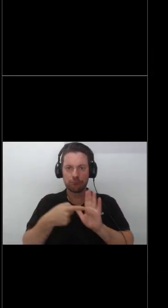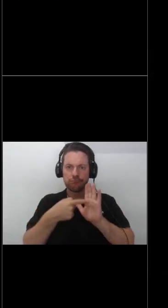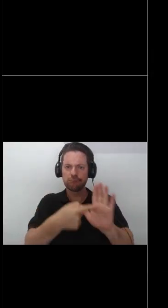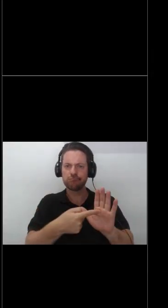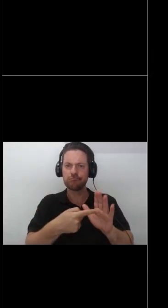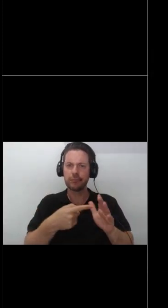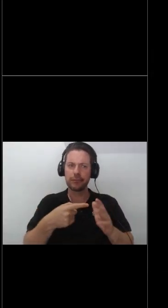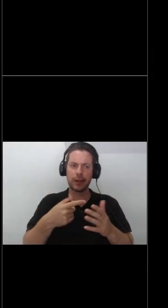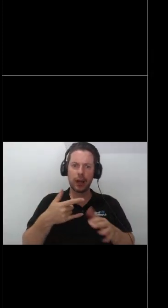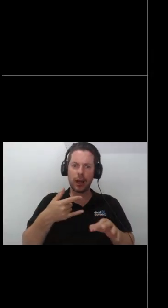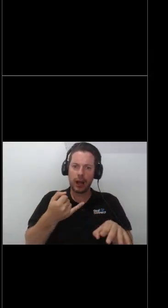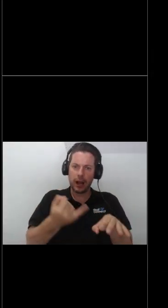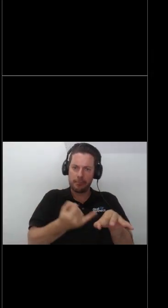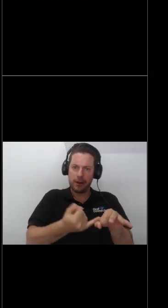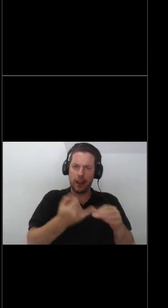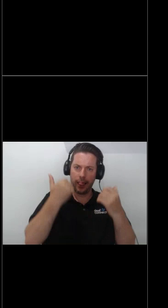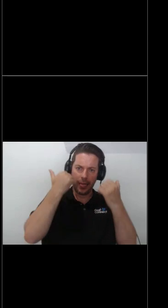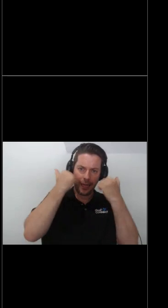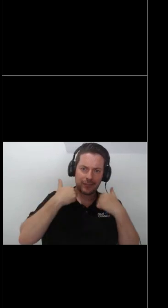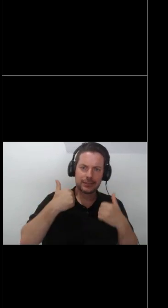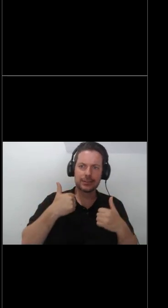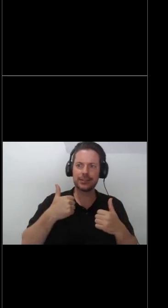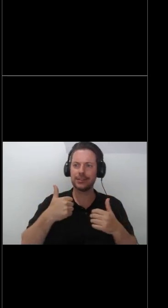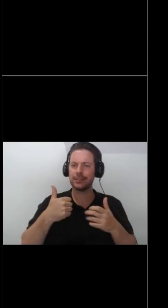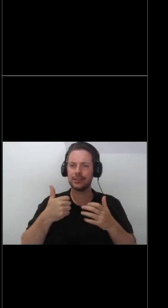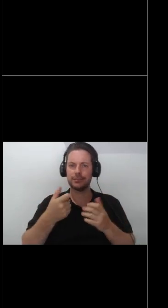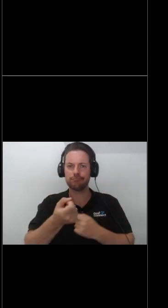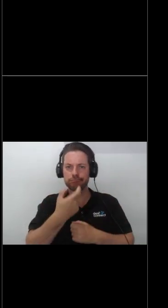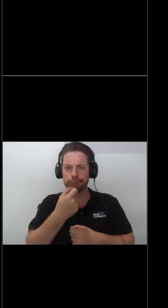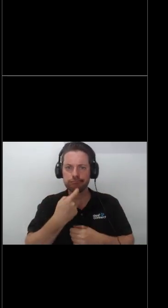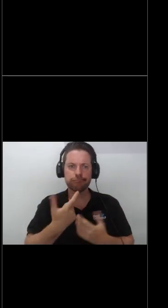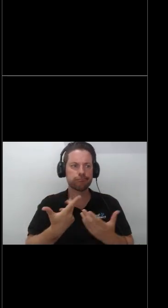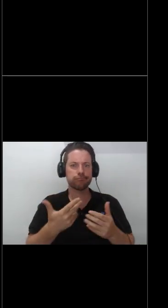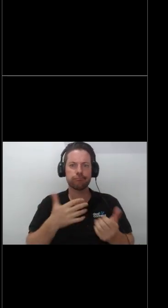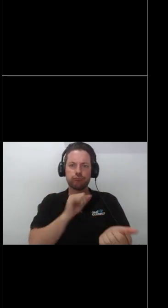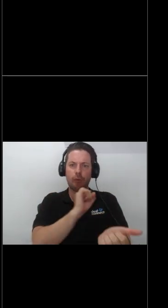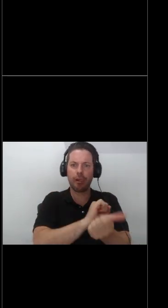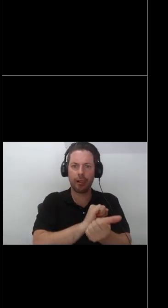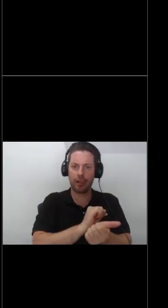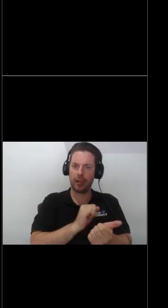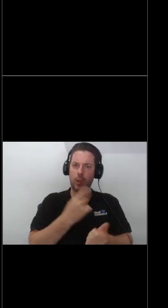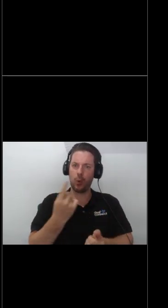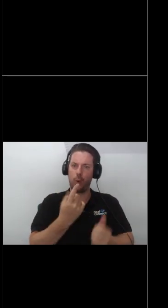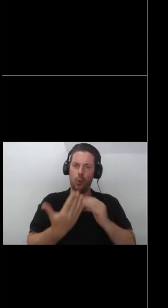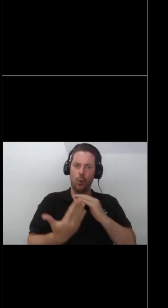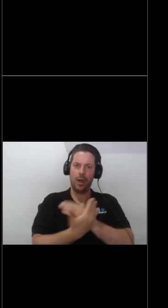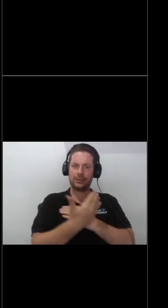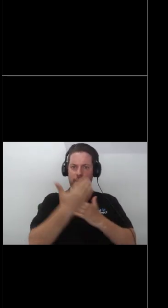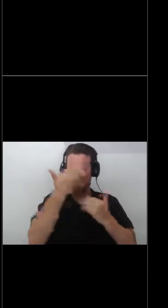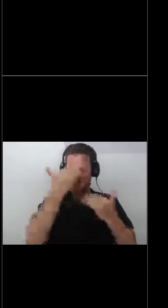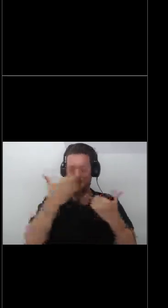relating to treatment and detention needs of people under the Mental Health Act. So they're